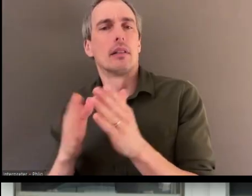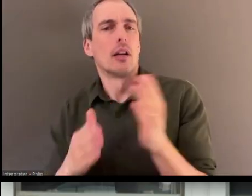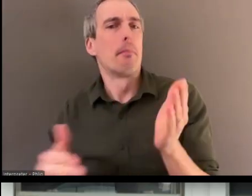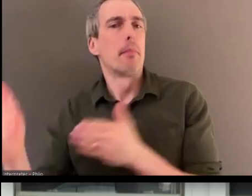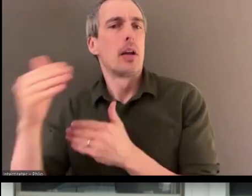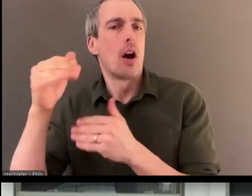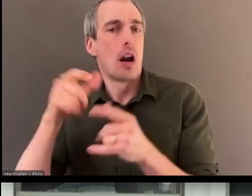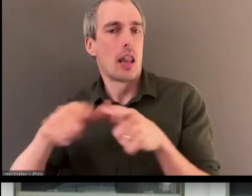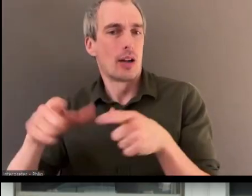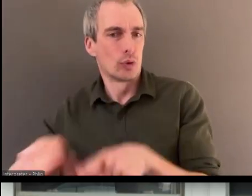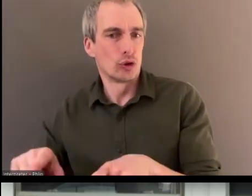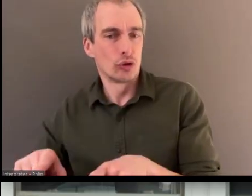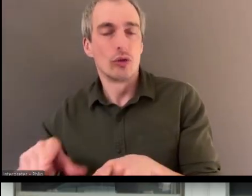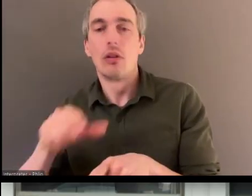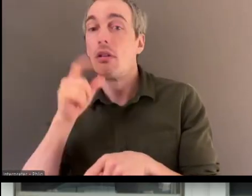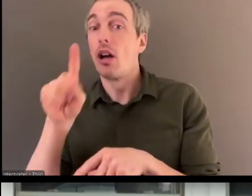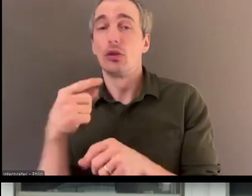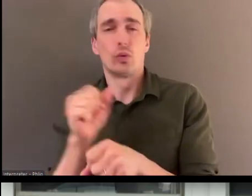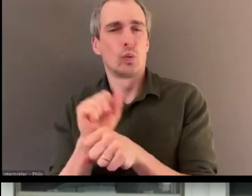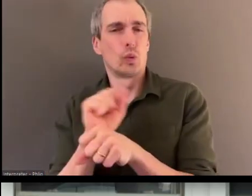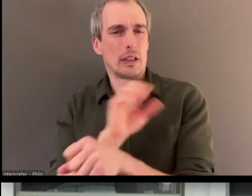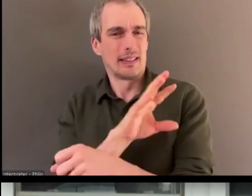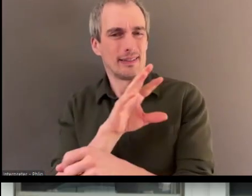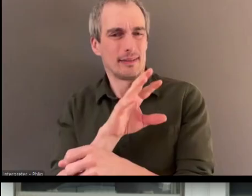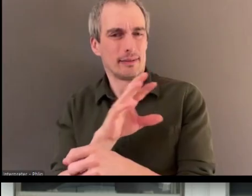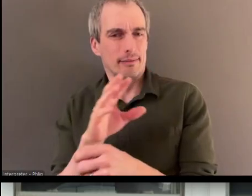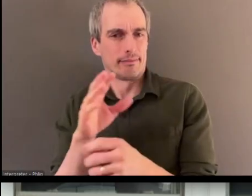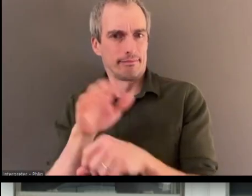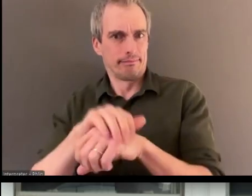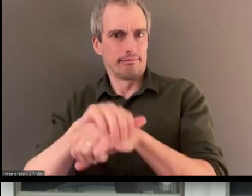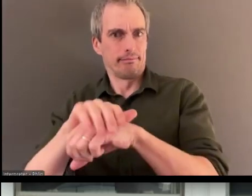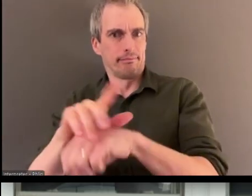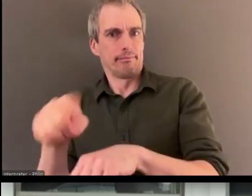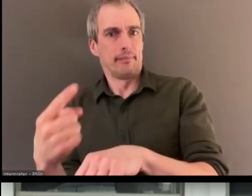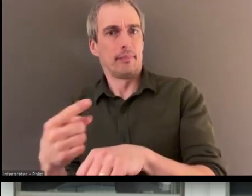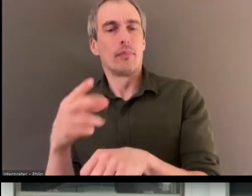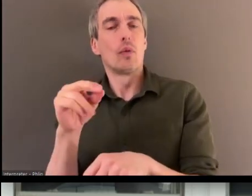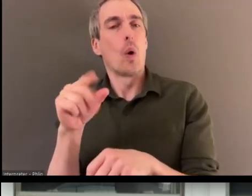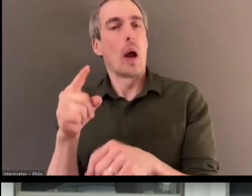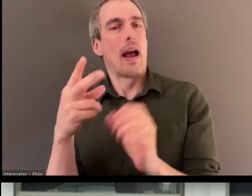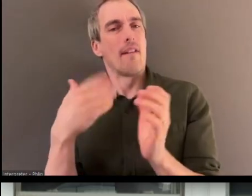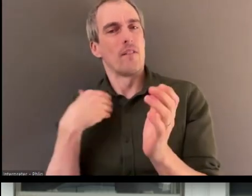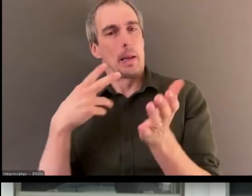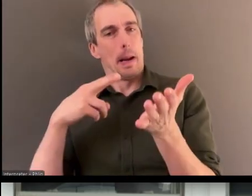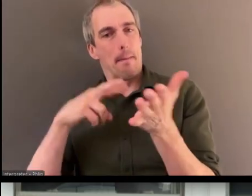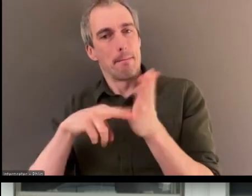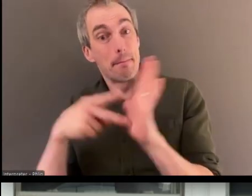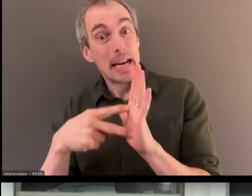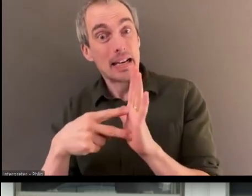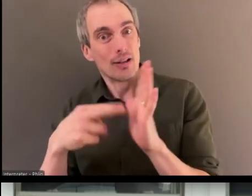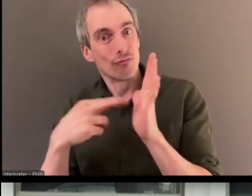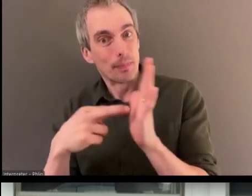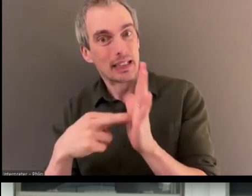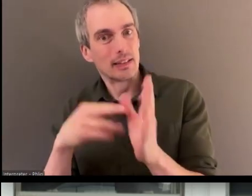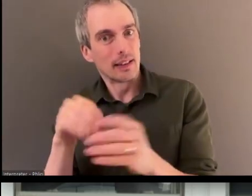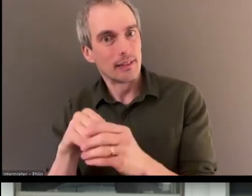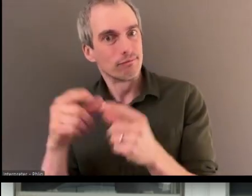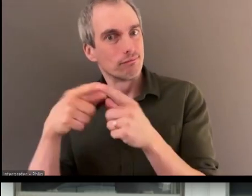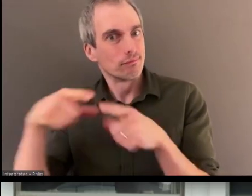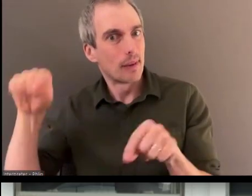It has the same meaning representations in Japanese, in Spanish. It's all talking about the same exact thing.